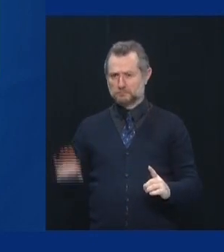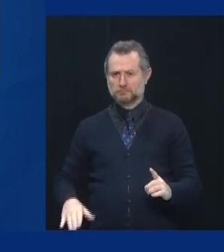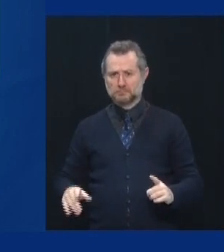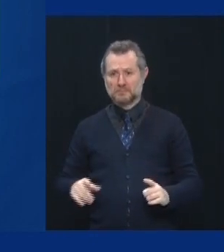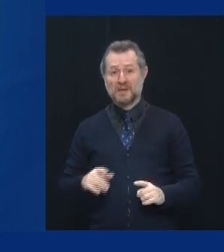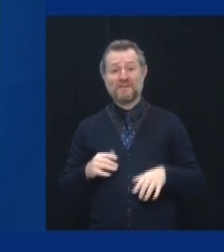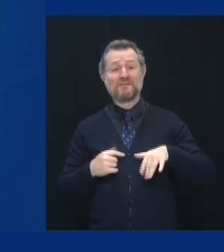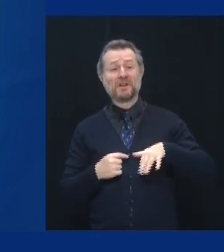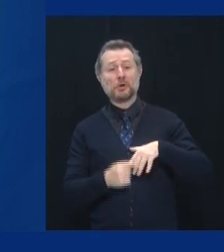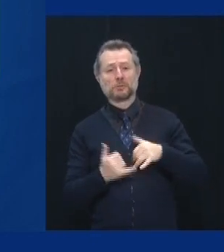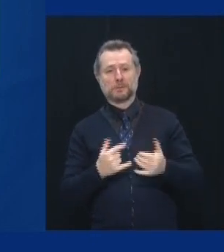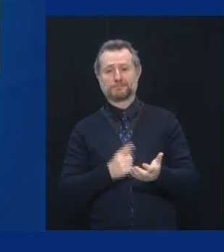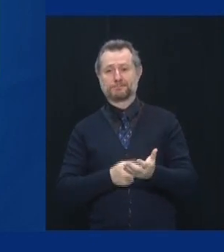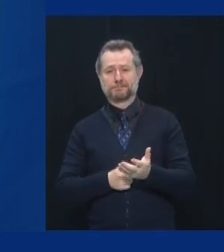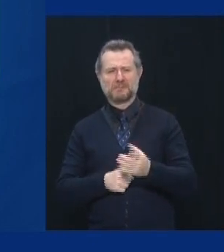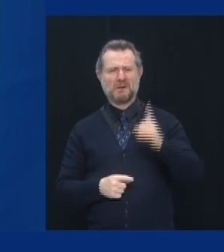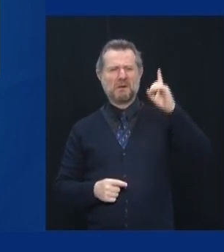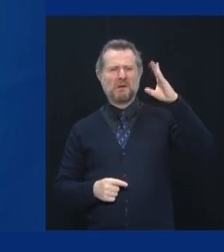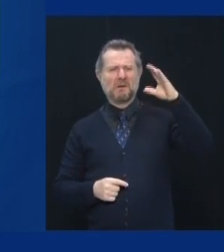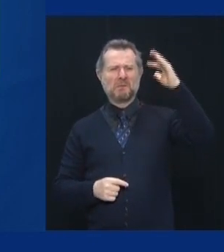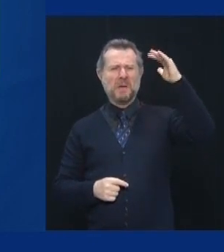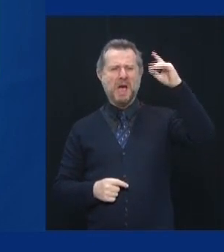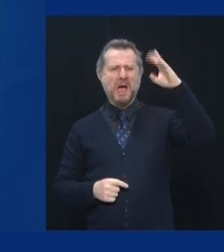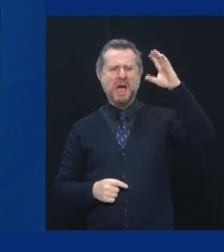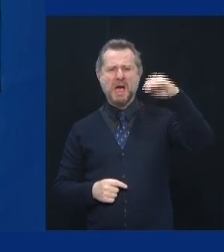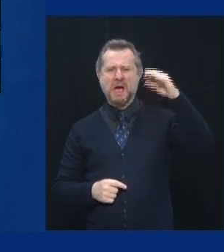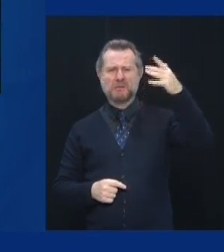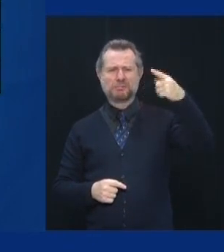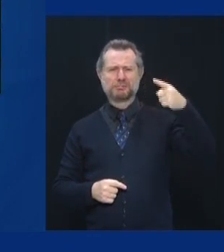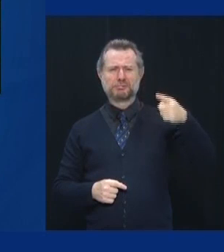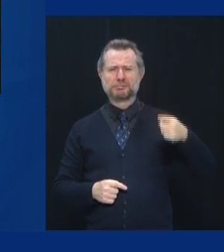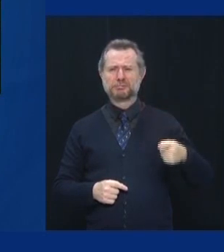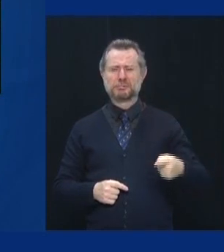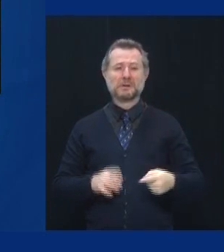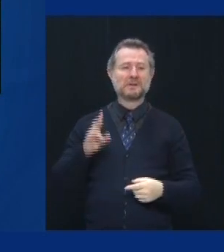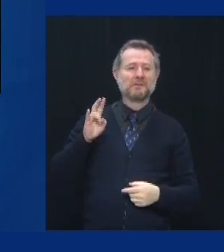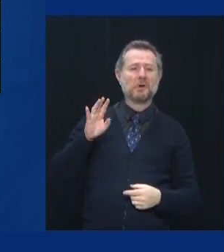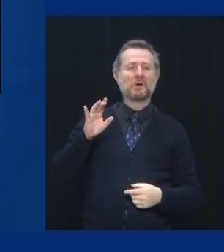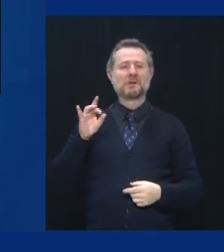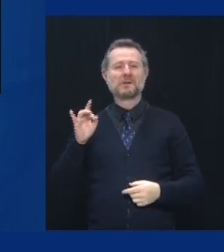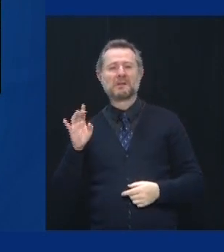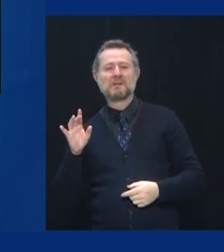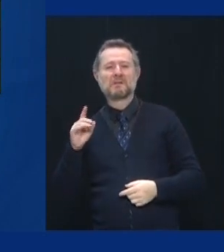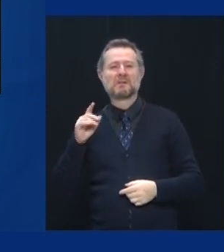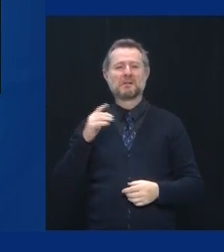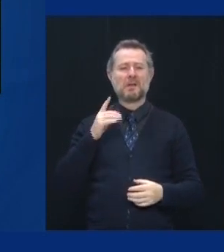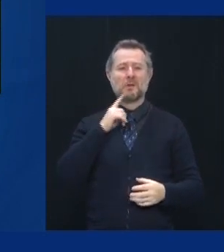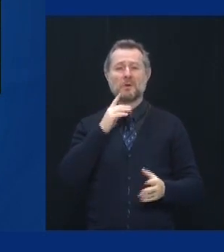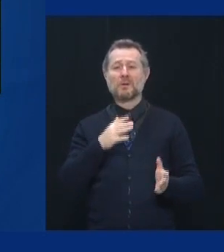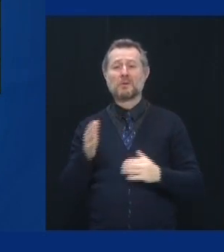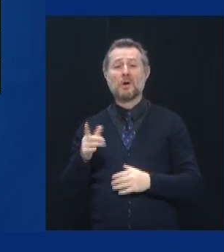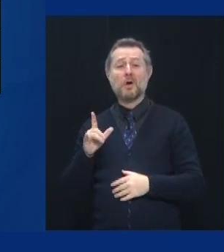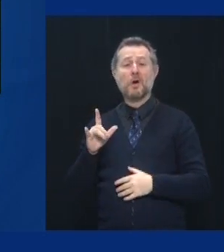BUT YOU HAVE THE CONNECT CARE PULASKI, 28%. THAT'S A TRAUMATIC AND TROUBLING VARIANCE.